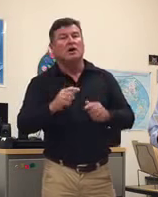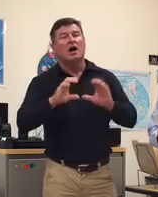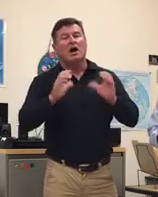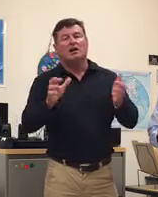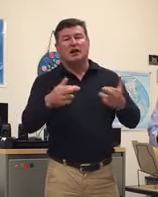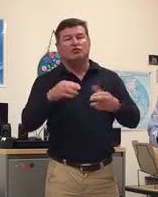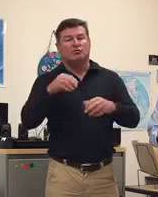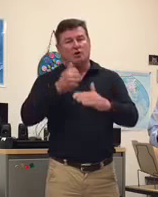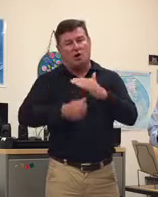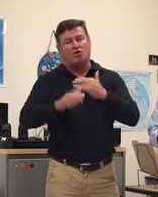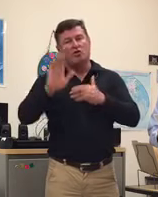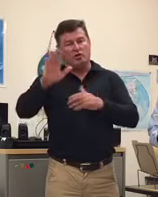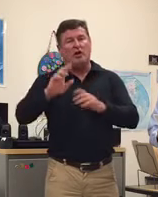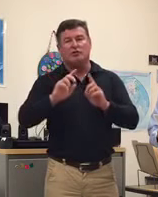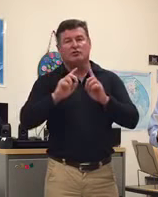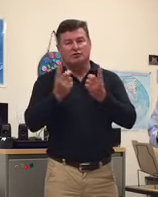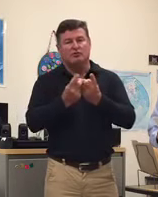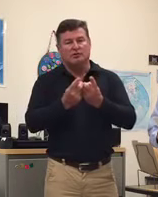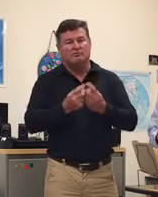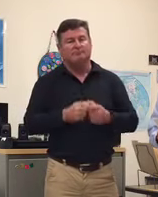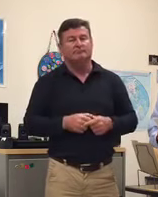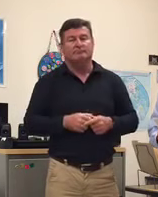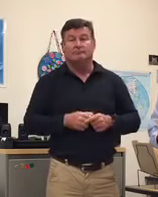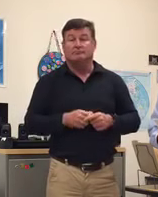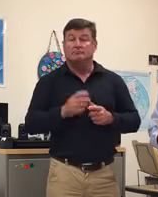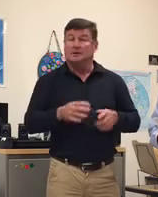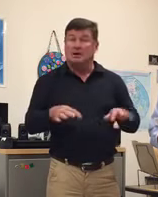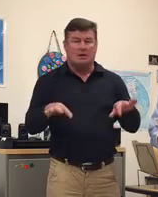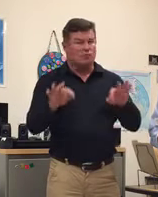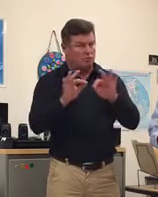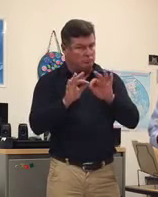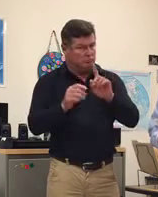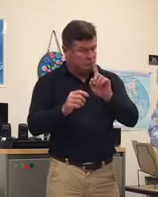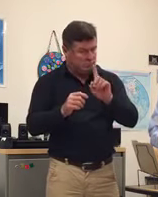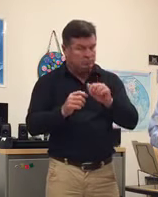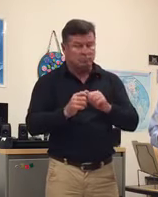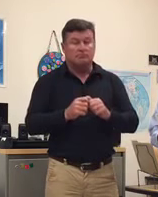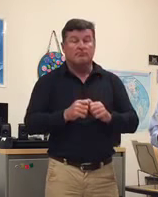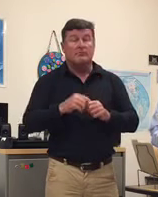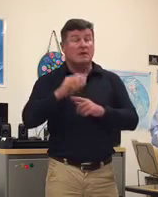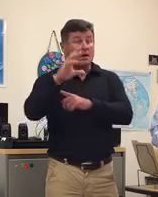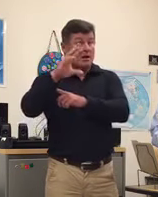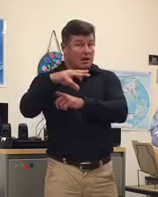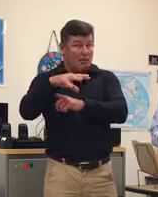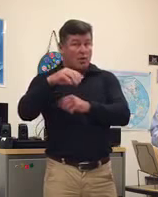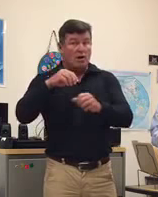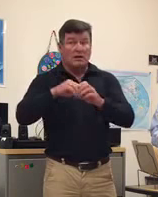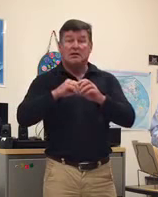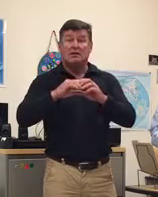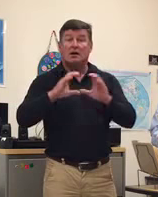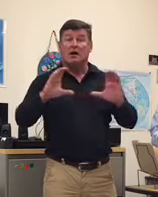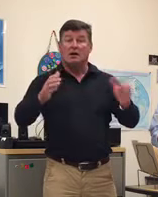self contained classrooms within their district or charter school system. It's important again to point out that